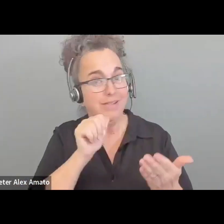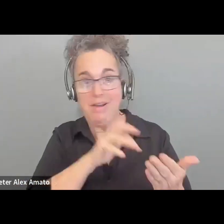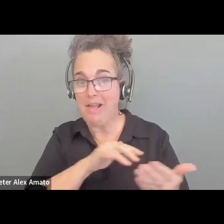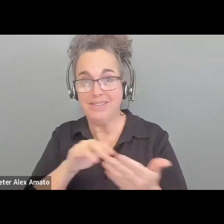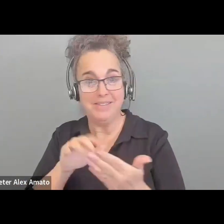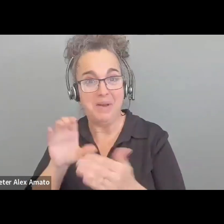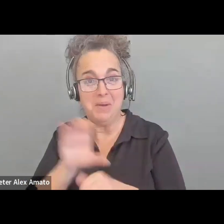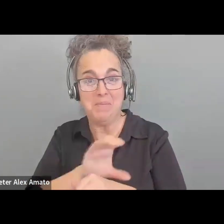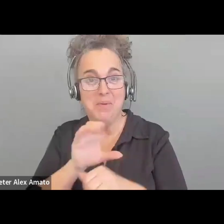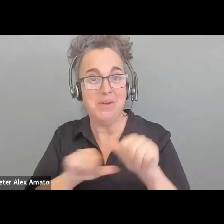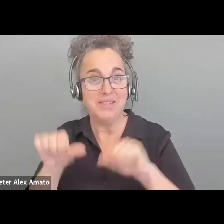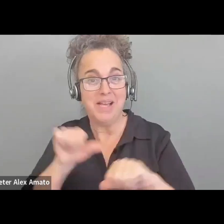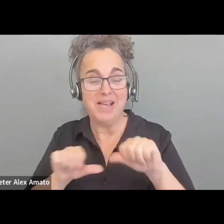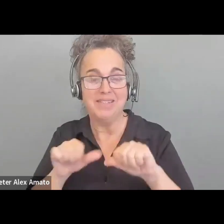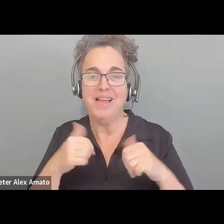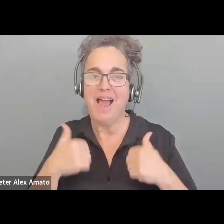I was a classical clarinetist.